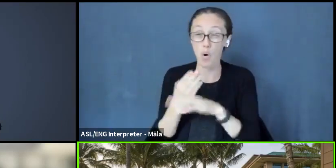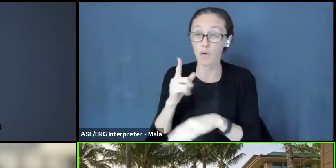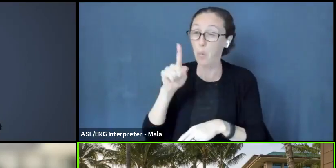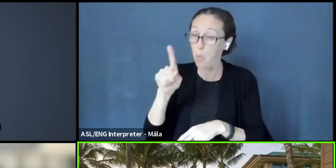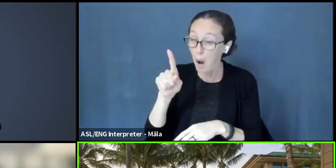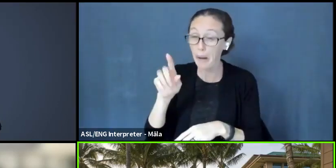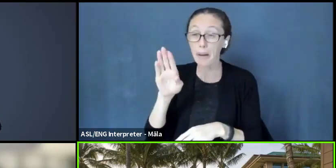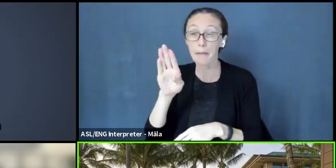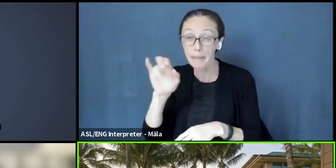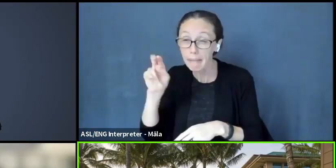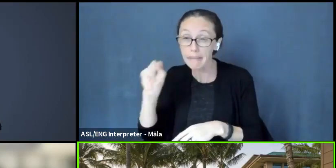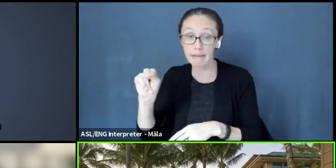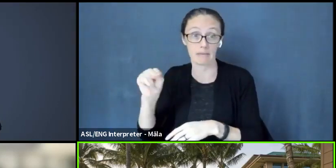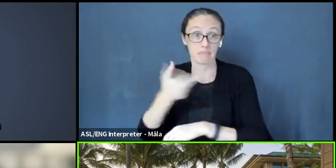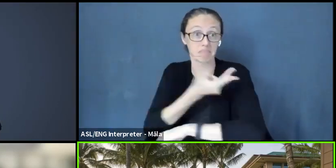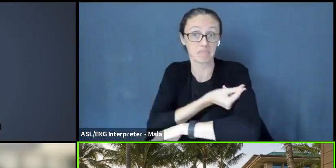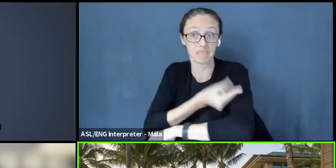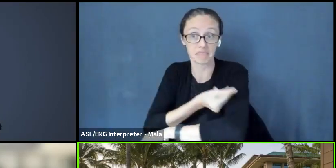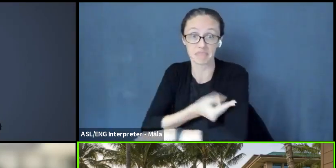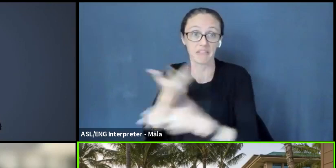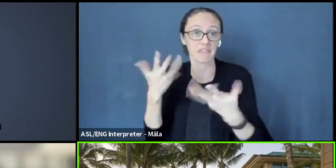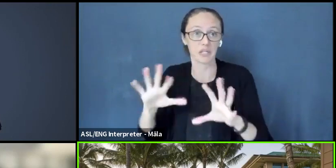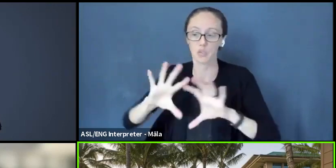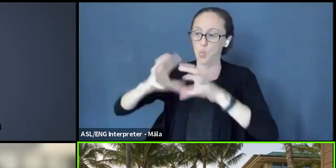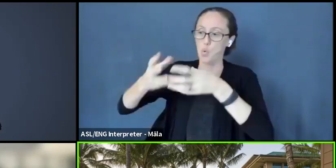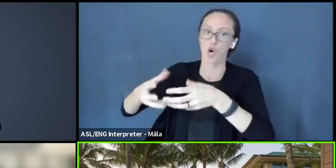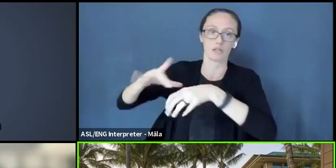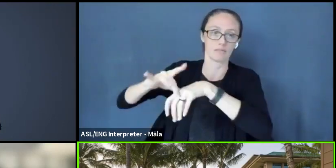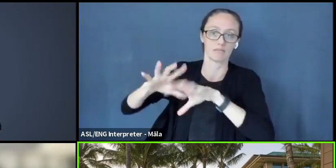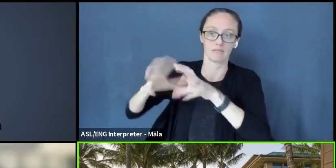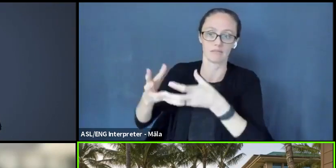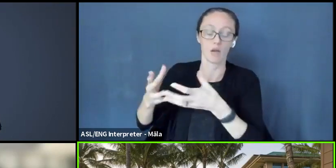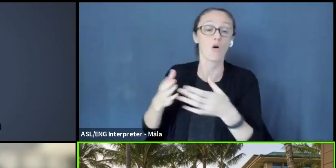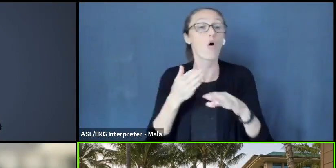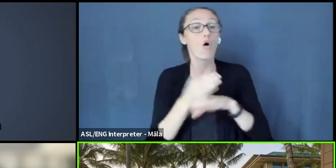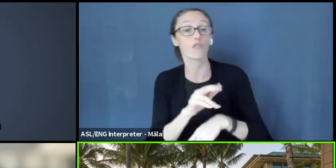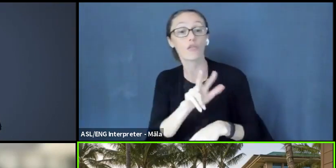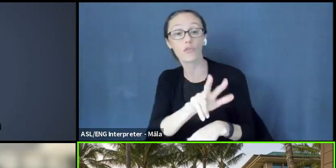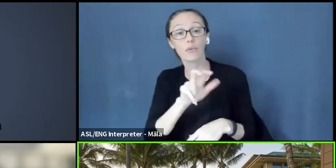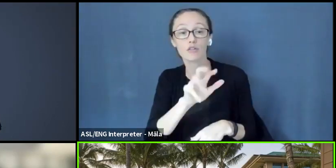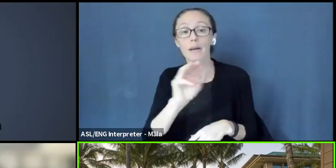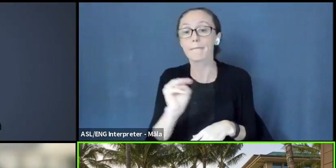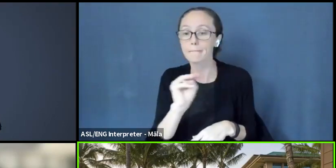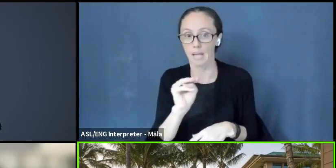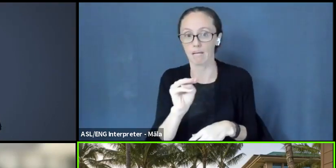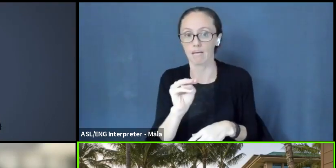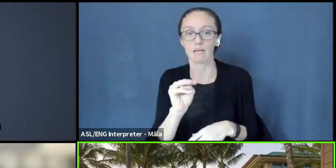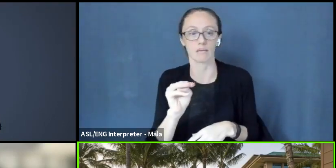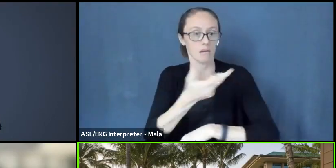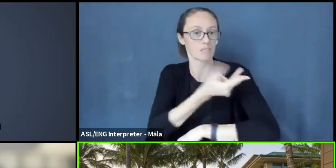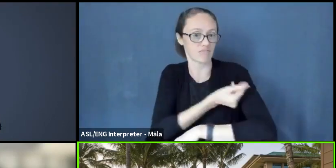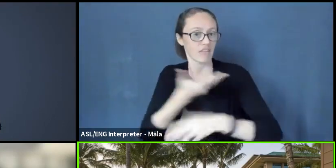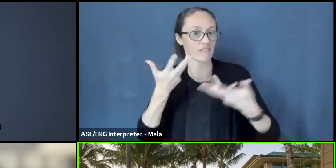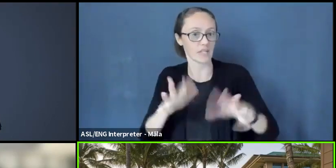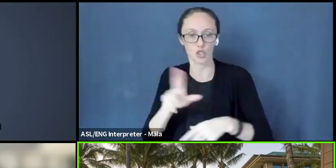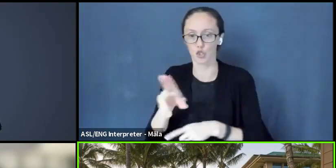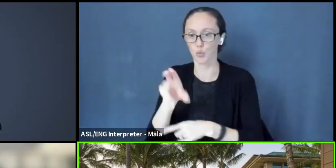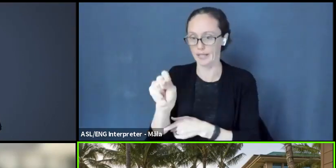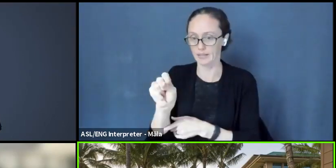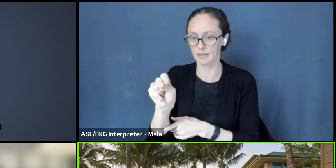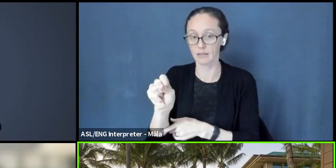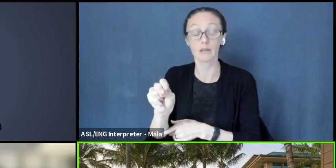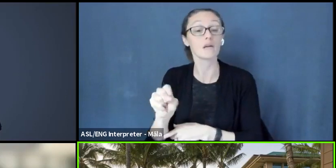worldwide, but over 300 million doses given in the United States that the Covid vaccine,